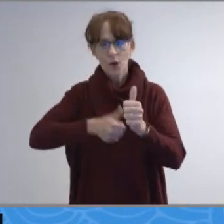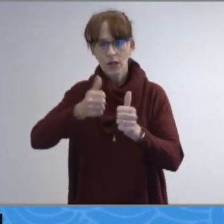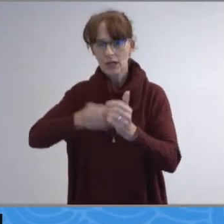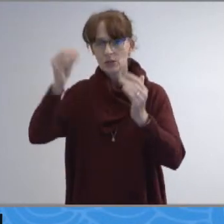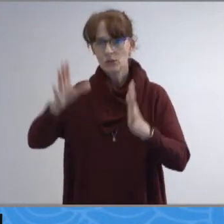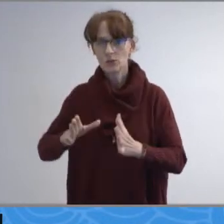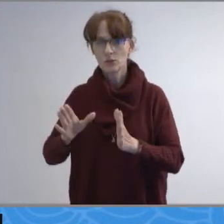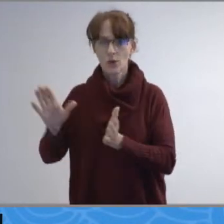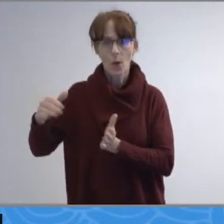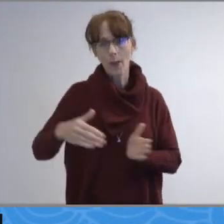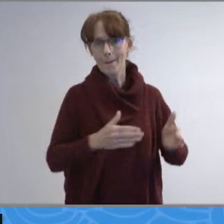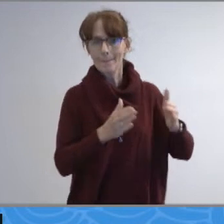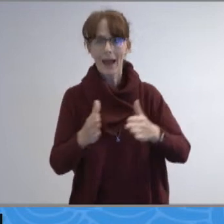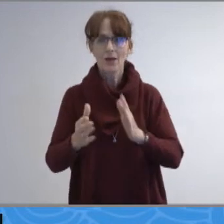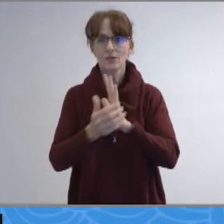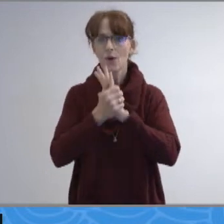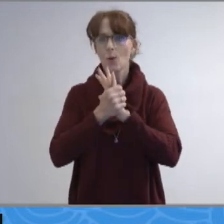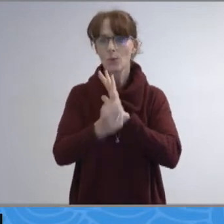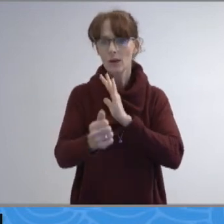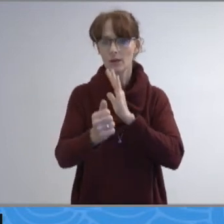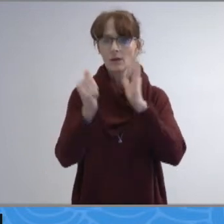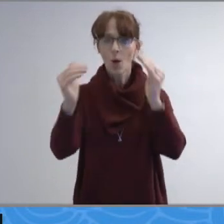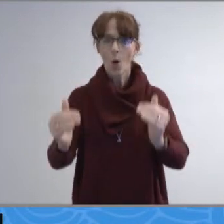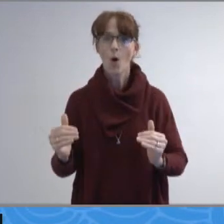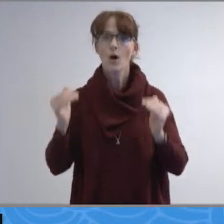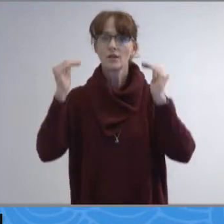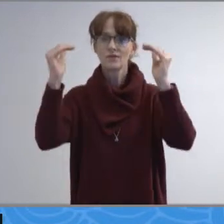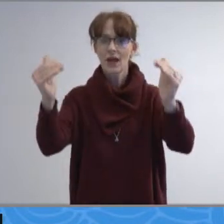to proficiency or advanced proficiency.